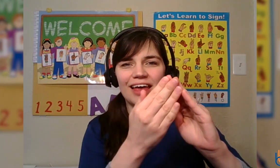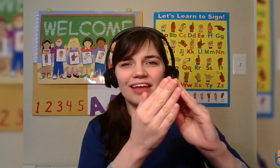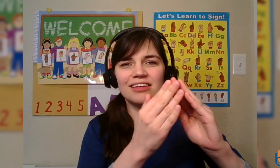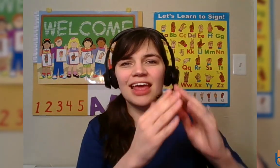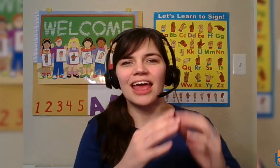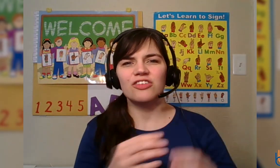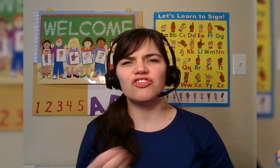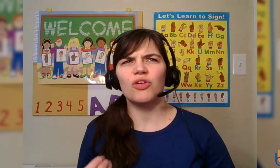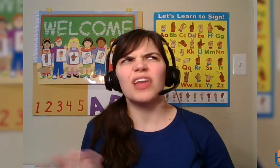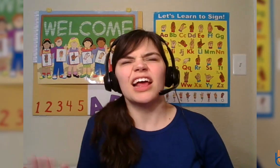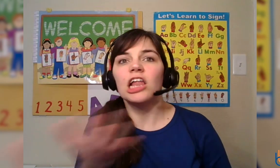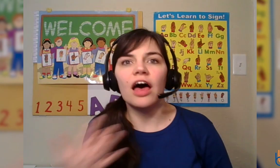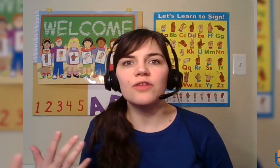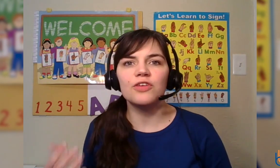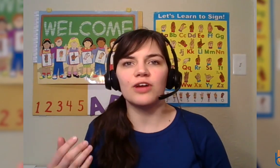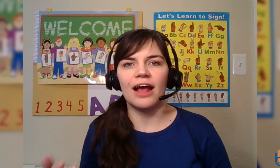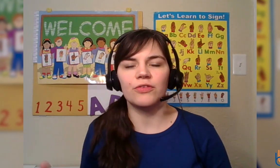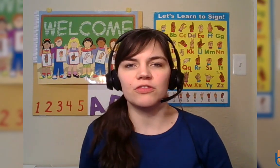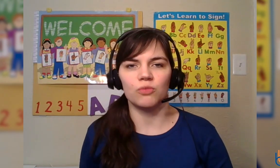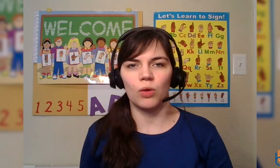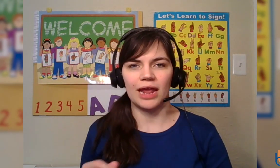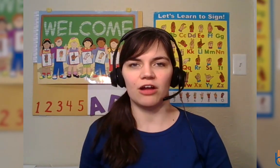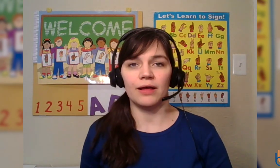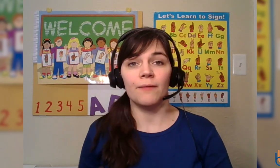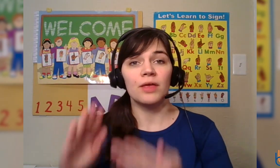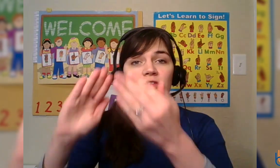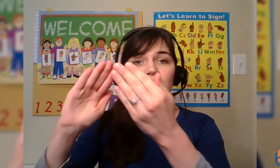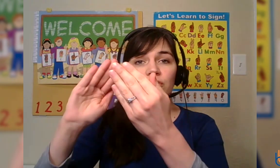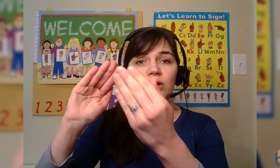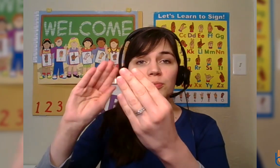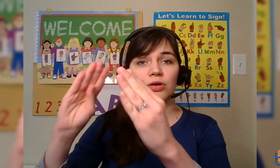that to show like a lot of different houses in one area. So you're gonna put